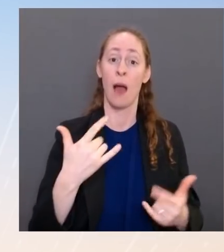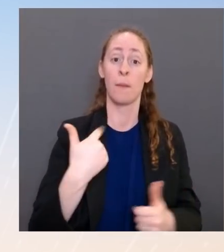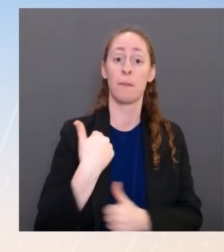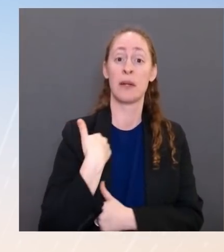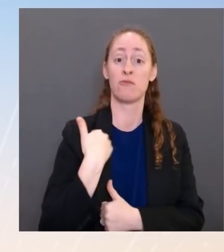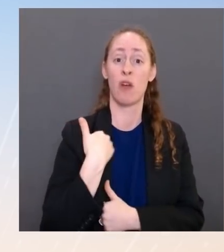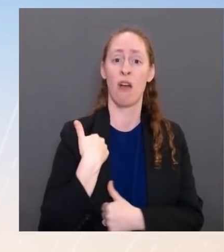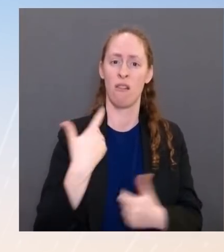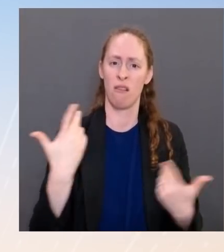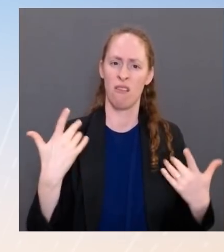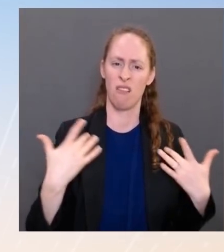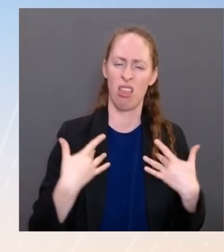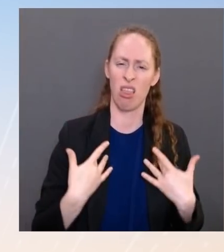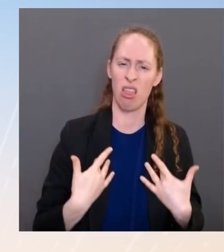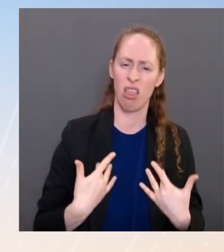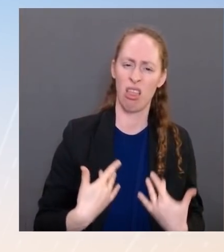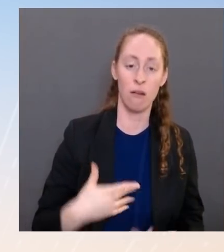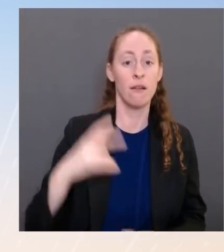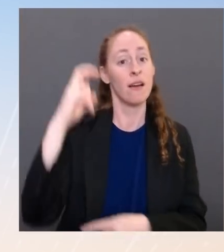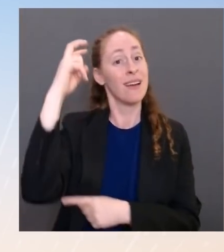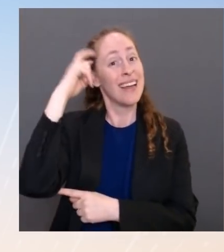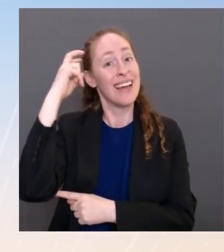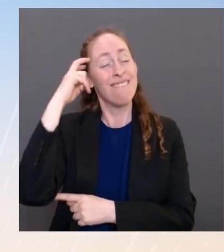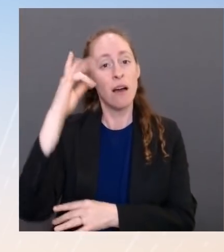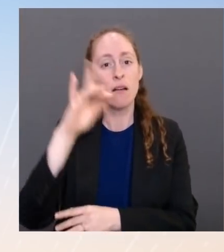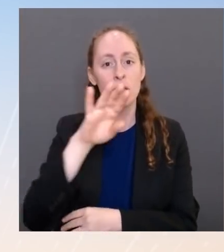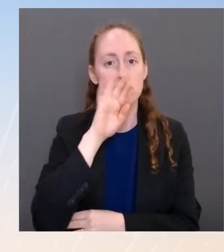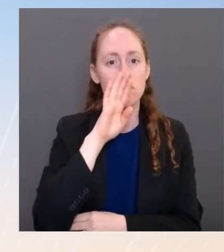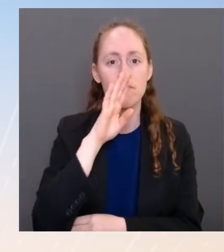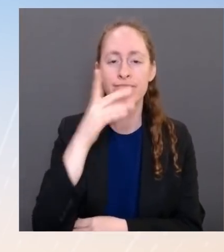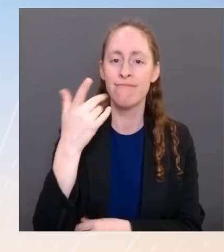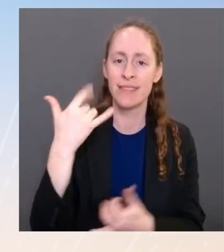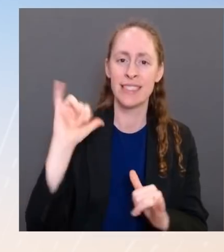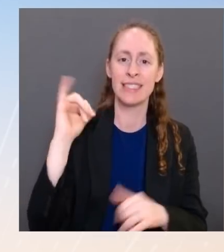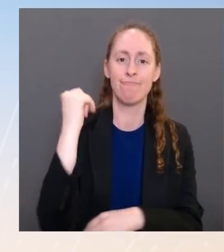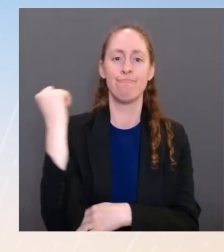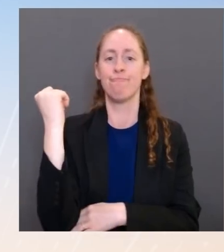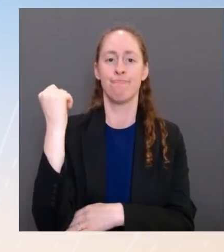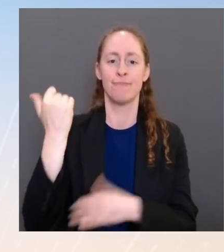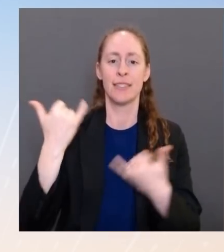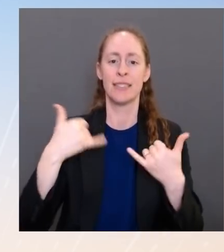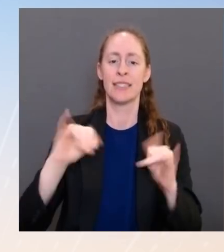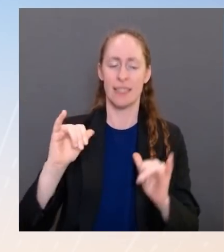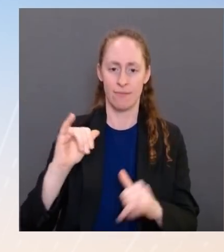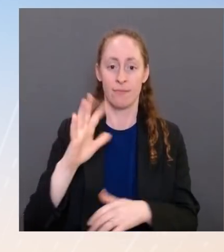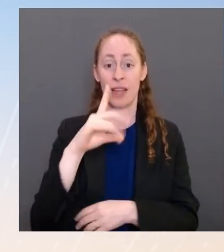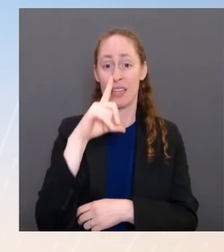And right now, he's dealing with crippling financial sanctions in his country while he has become a pariah in the world.